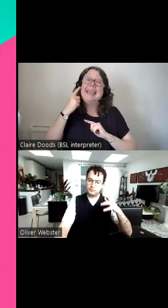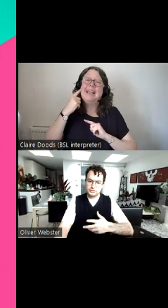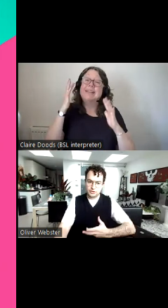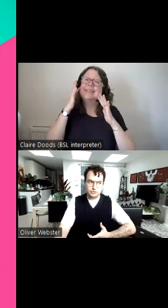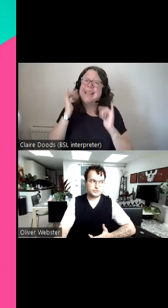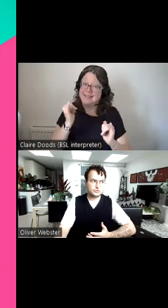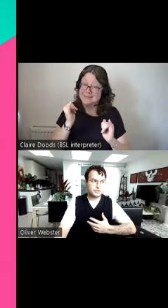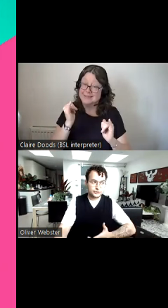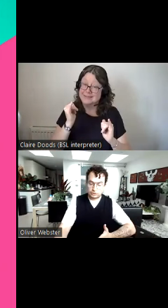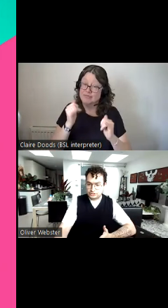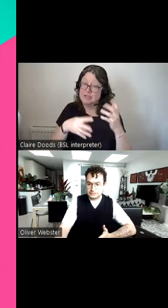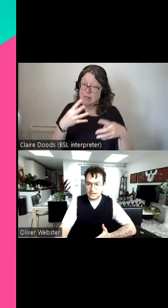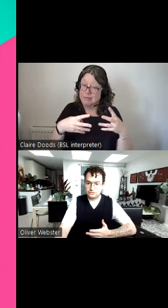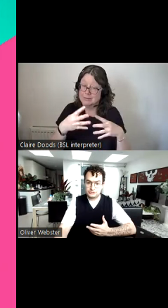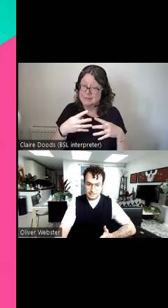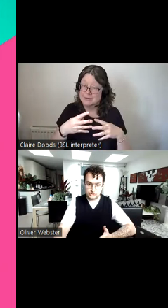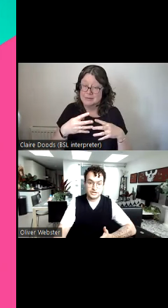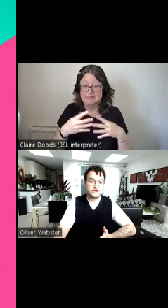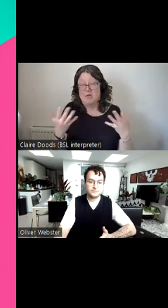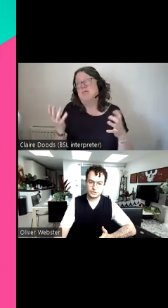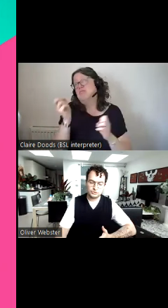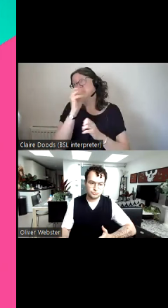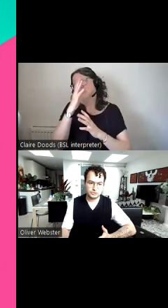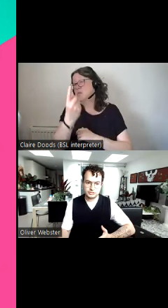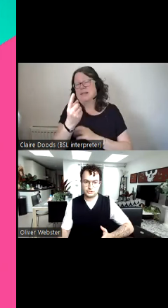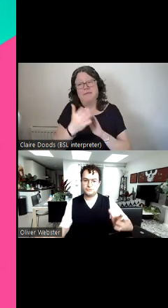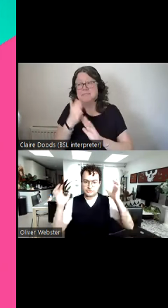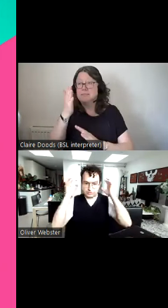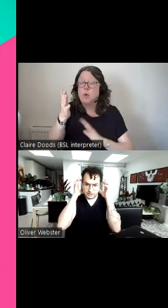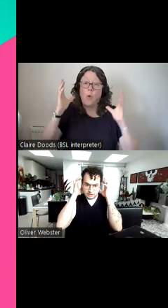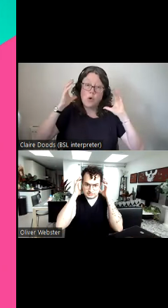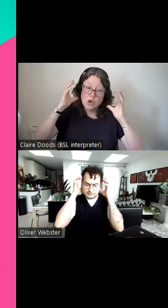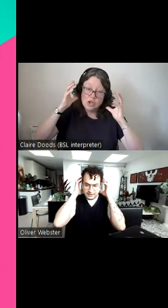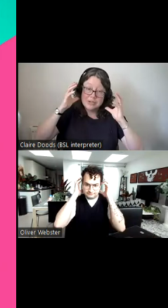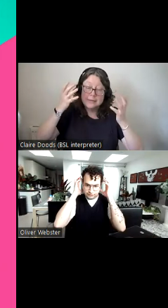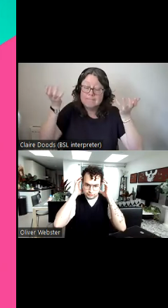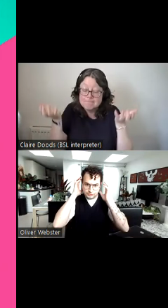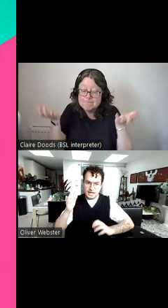When you go to an audiologist and you test your hearing, what you do is you wear a set of headphones,